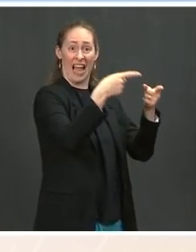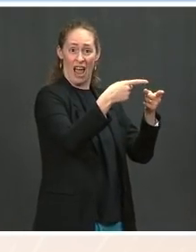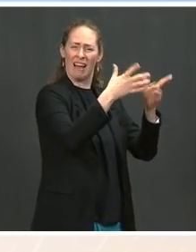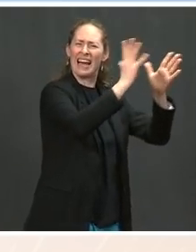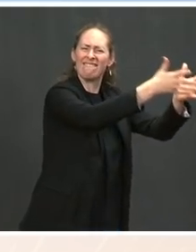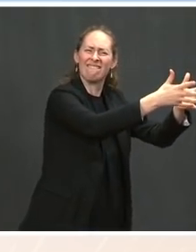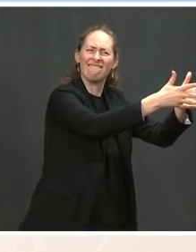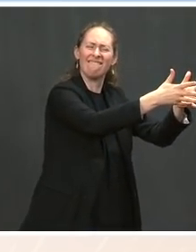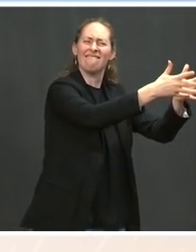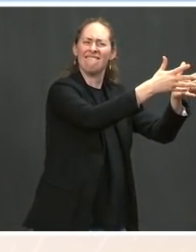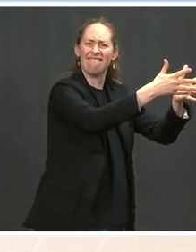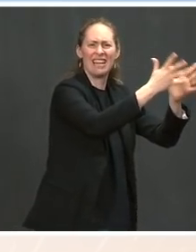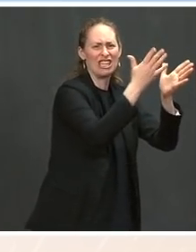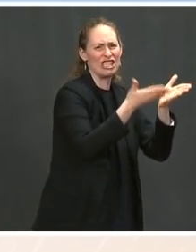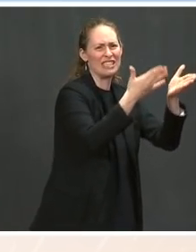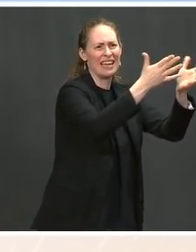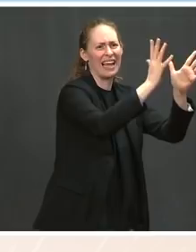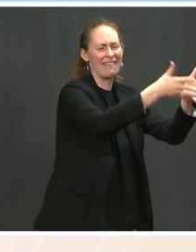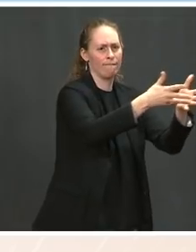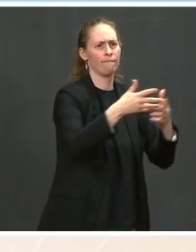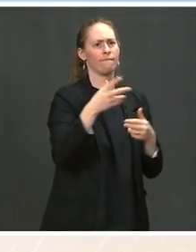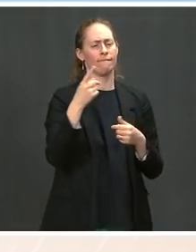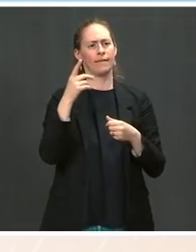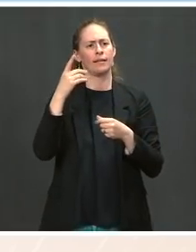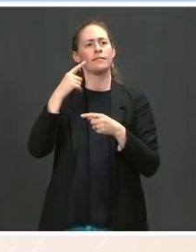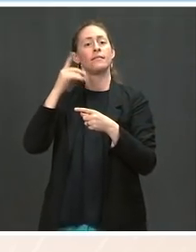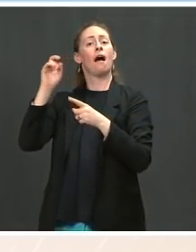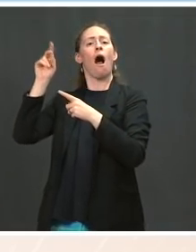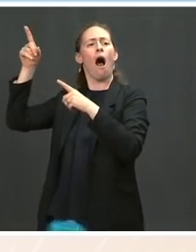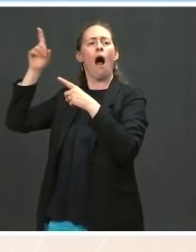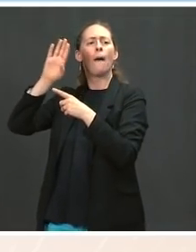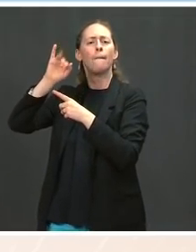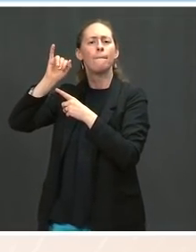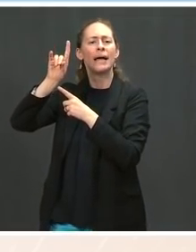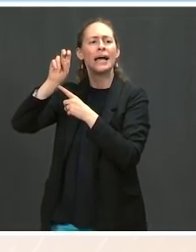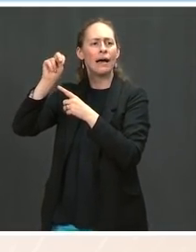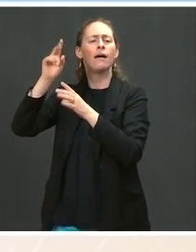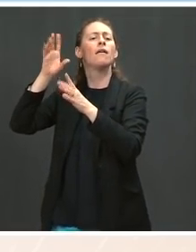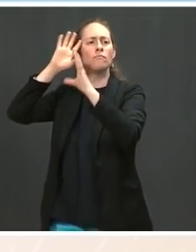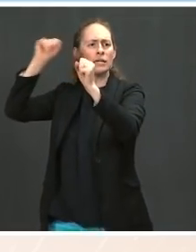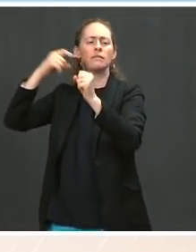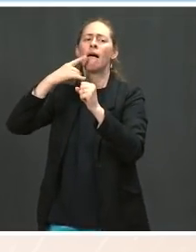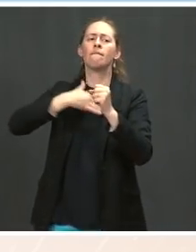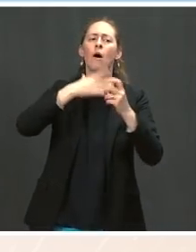he said that he wanted to leave several thousand troops in Afghanistan. So what changed between now and then?